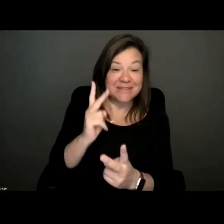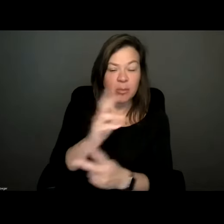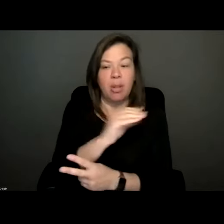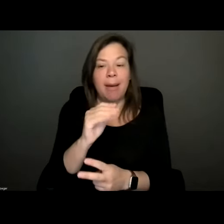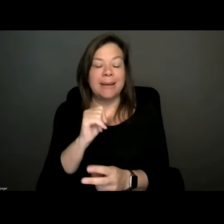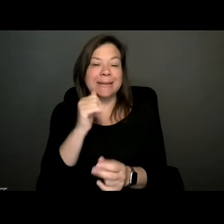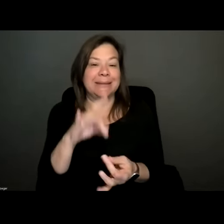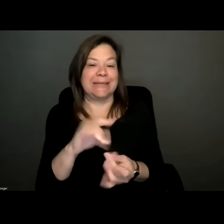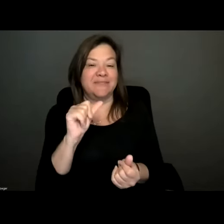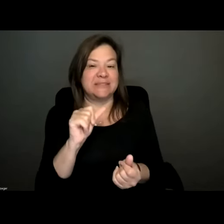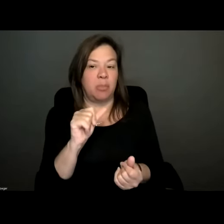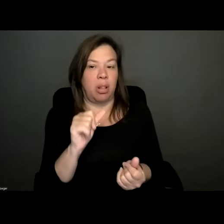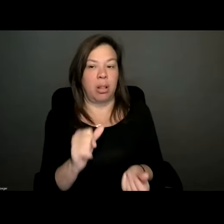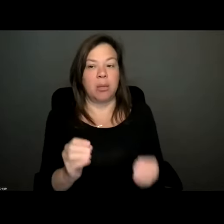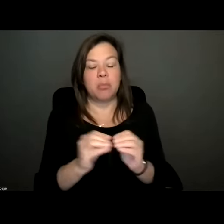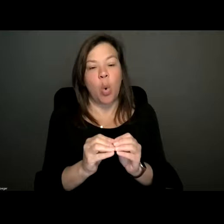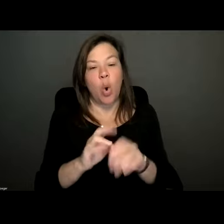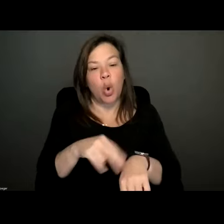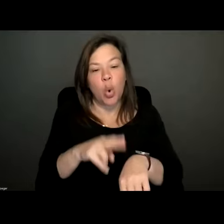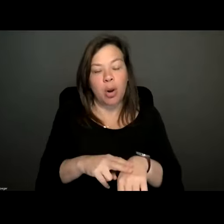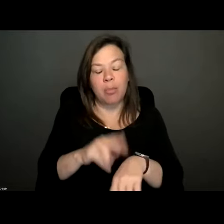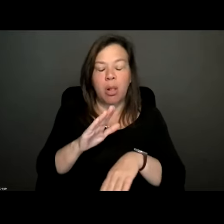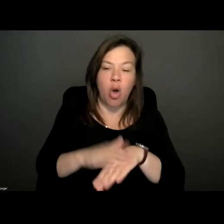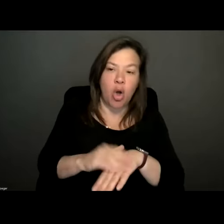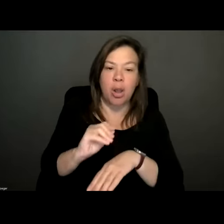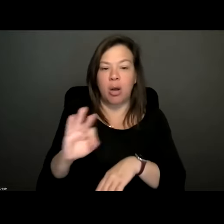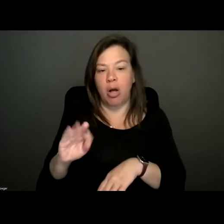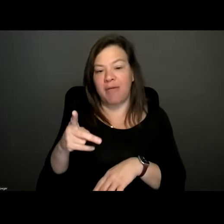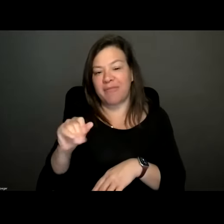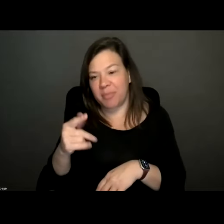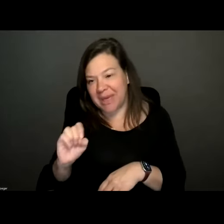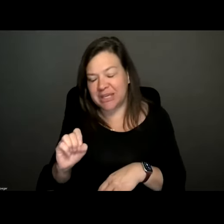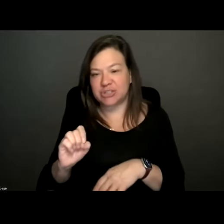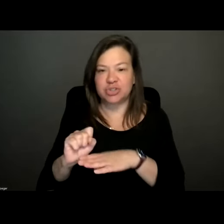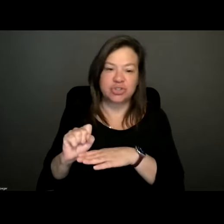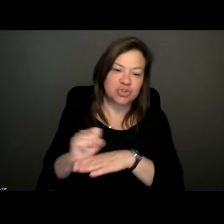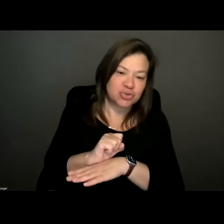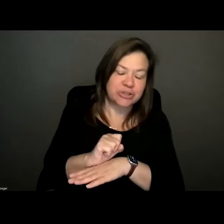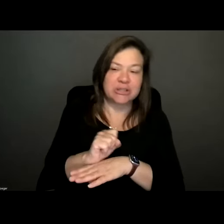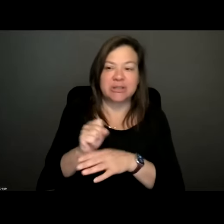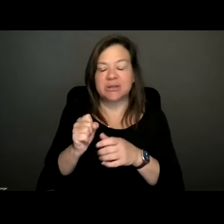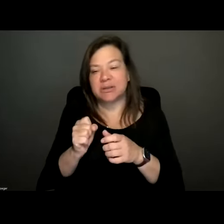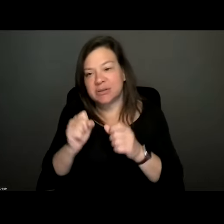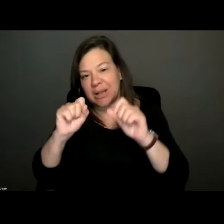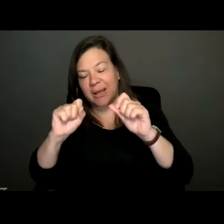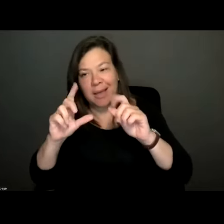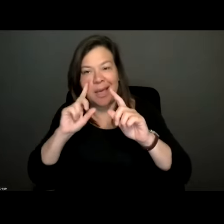more normalized on and off the page, screen, and stage. And I mean, you know,